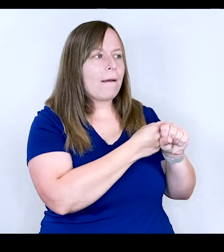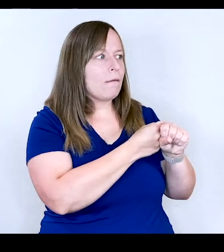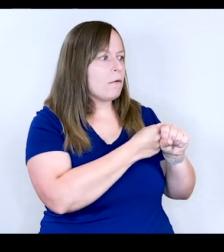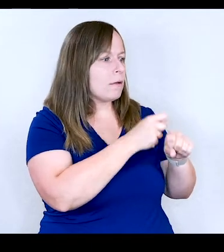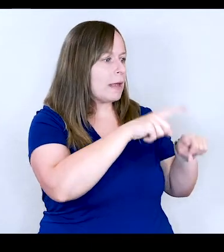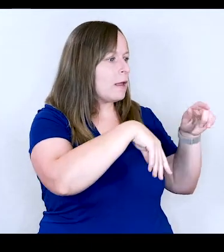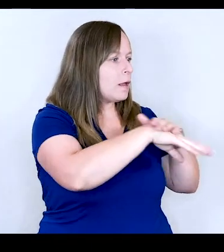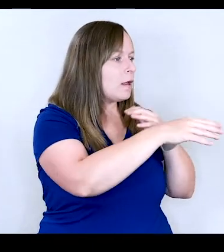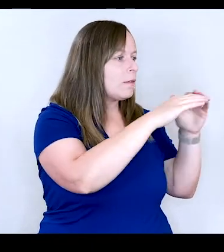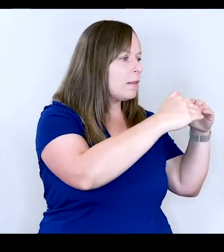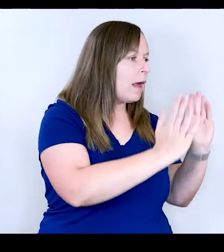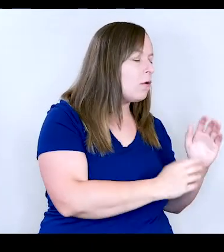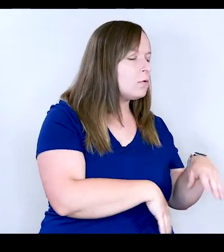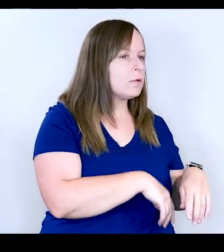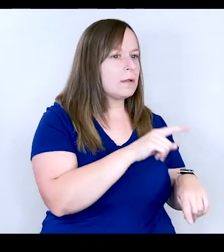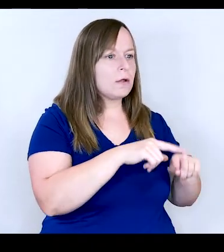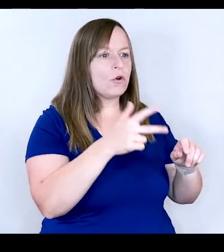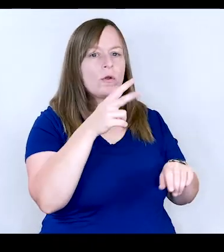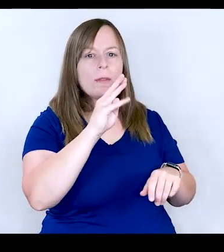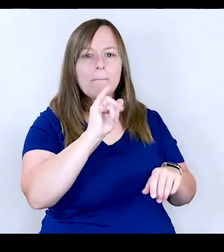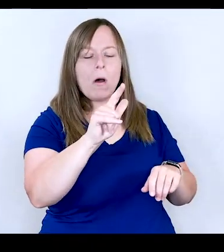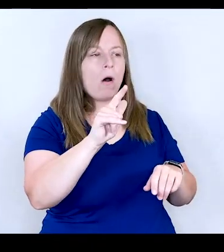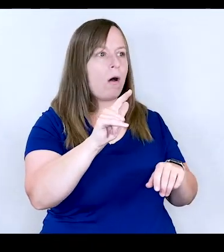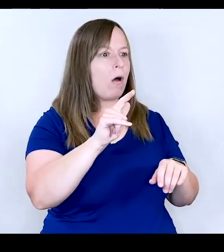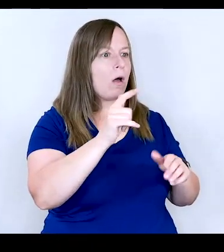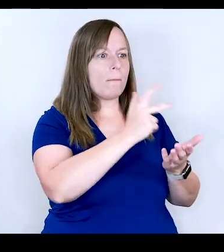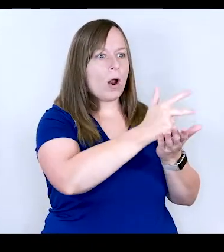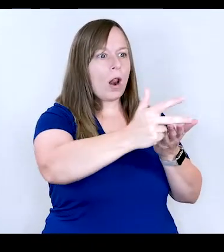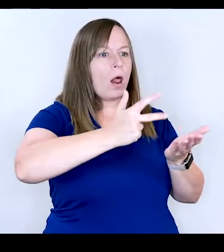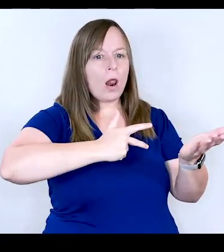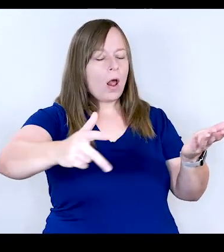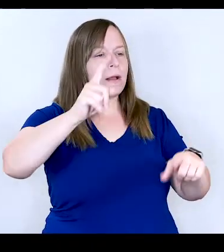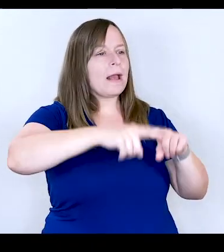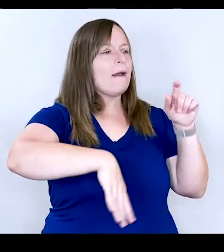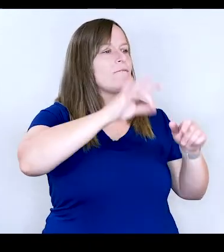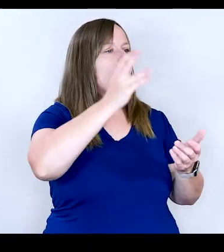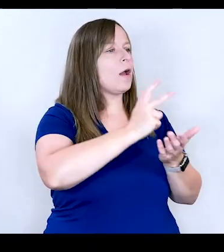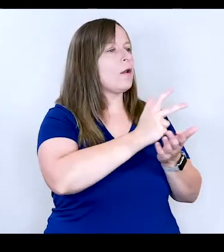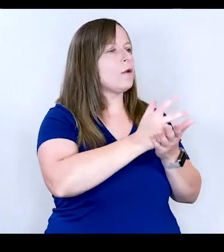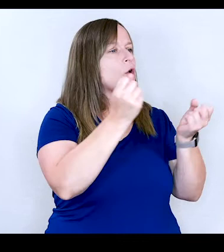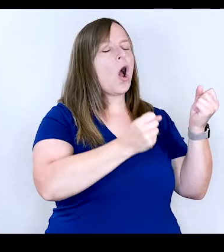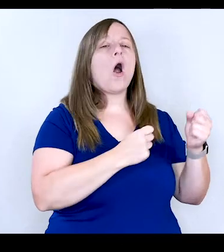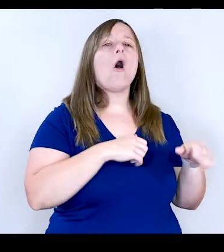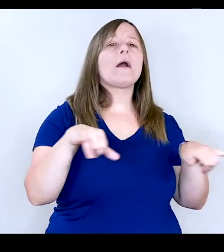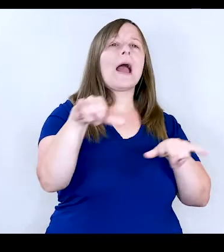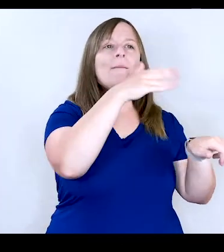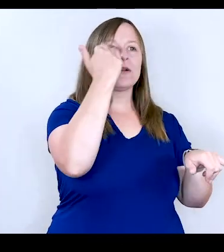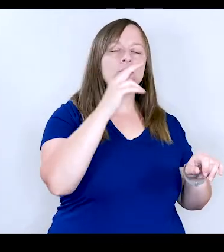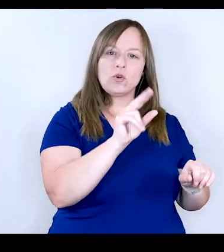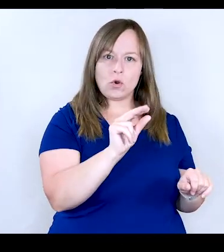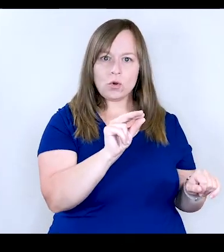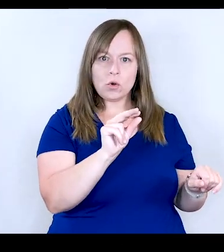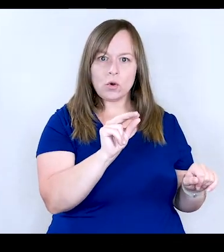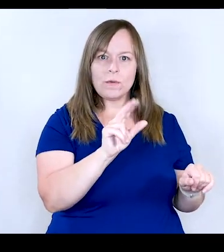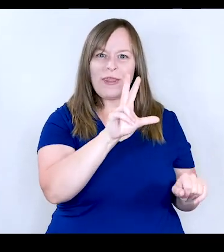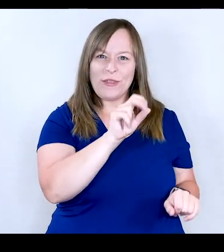or you're in the mall parking lot. You can't find the car, you know. And they say, "oh it's just common forgetfulness." I don't know someone's in the 30s or 40s